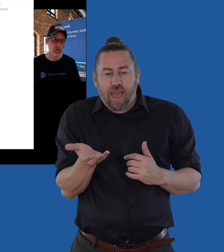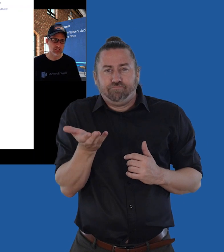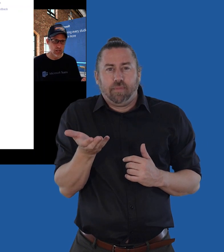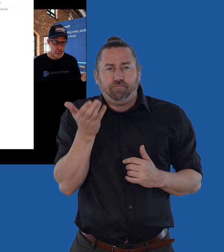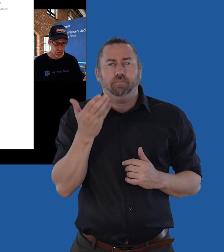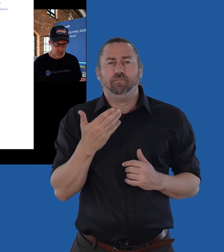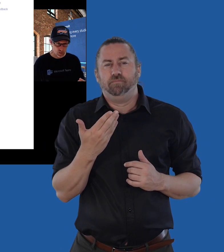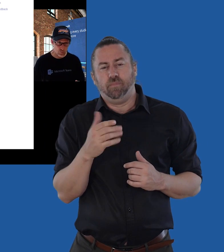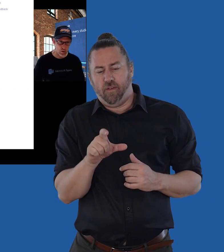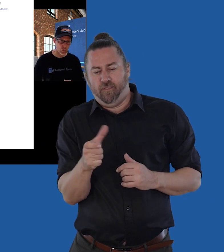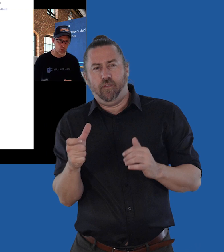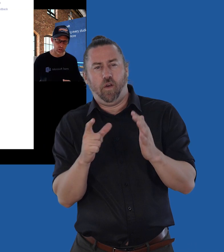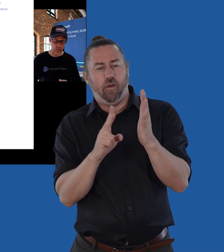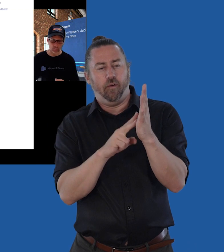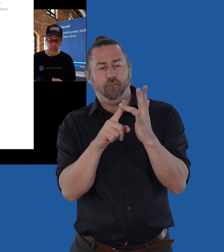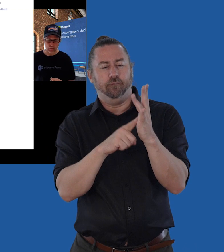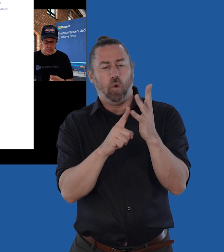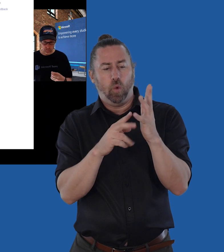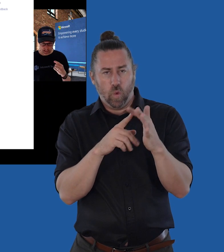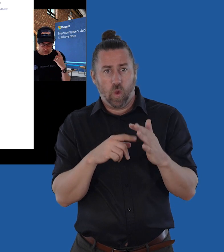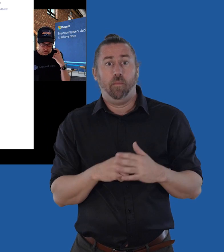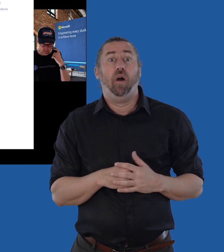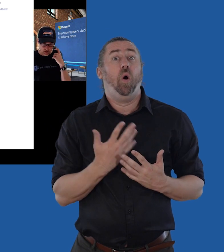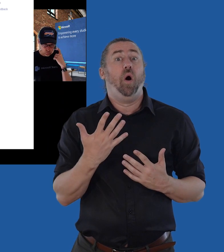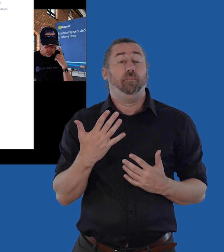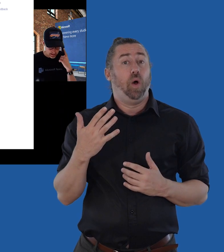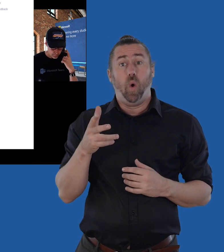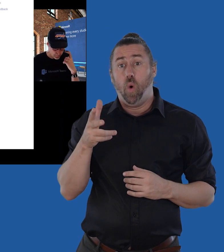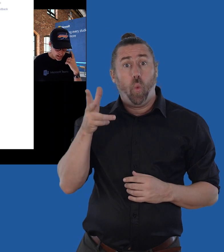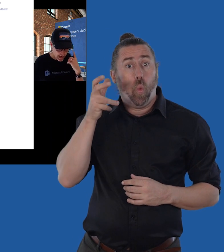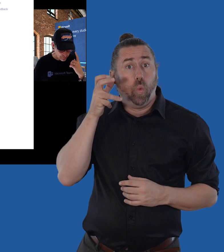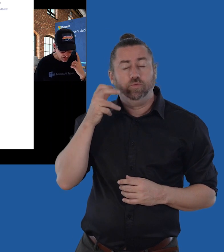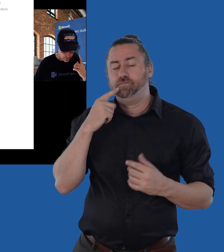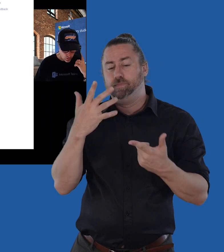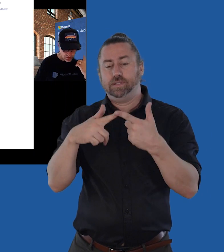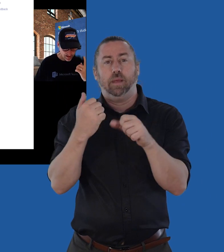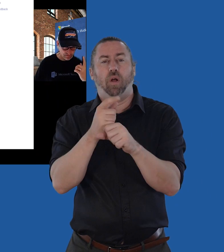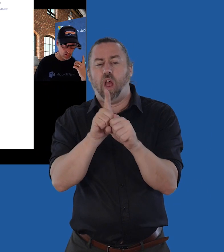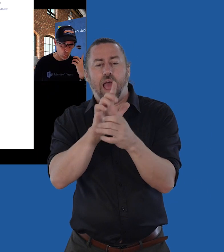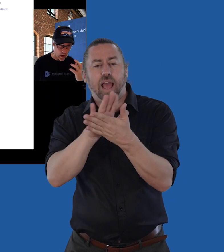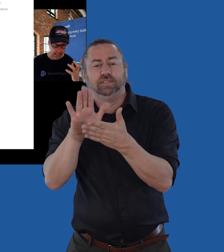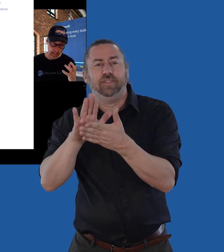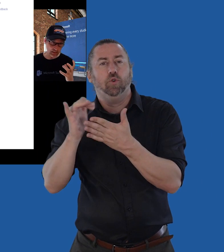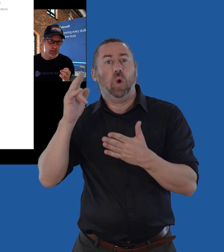of course, but also mono audio. So, for example, if I was hard of hearing, or deaf in one ear,